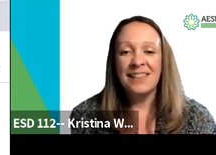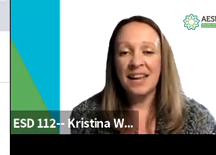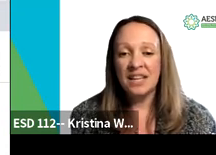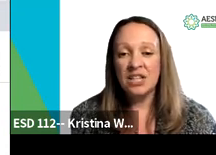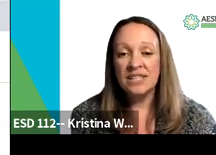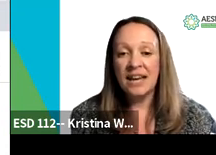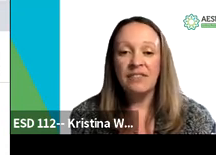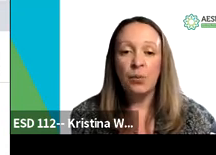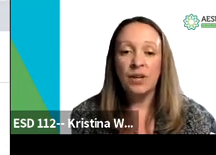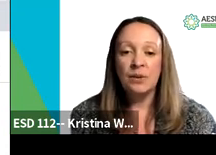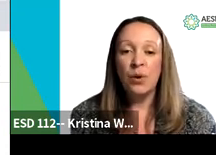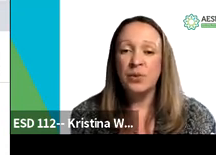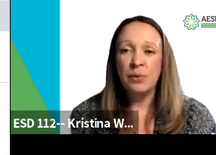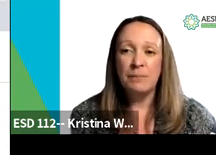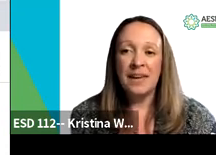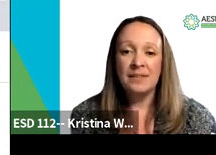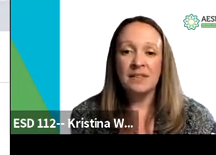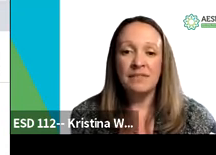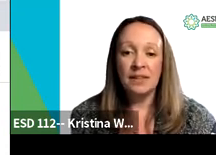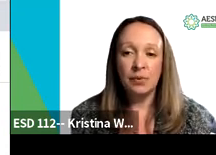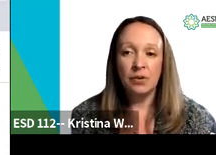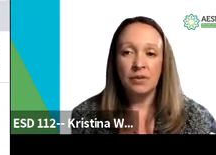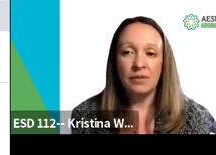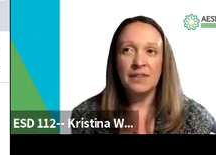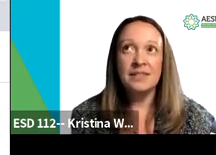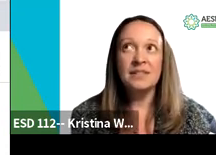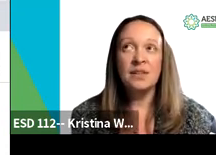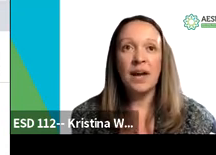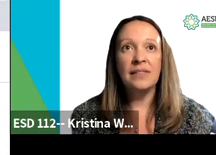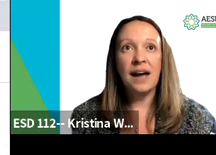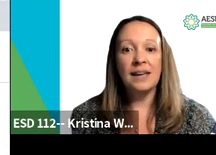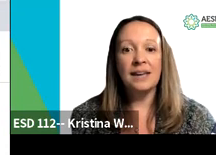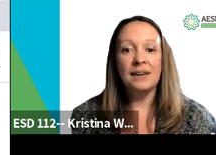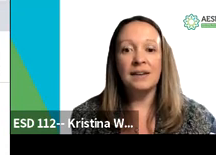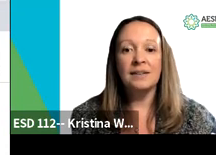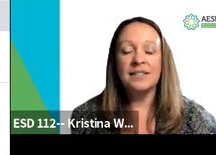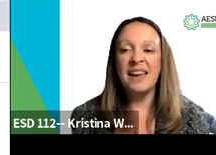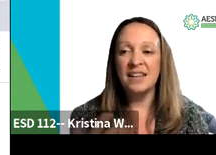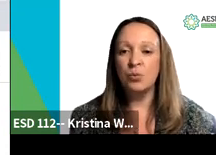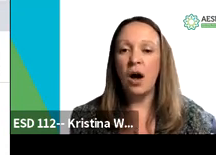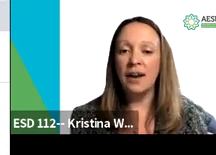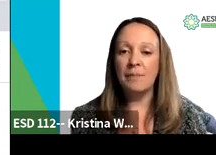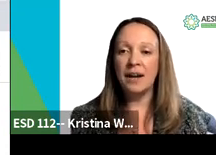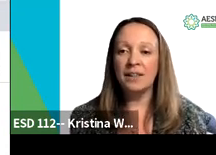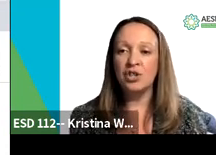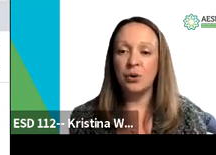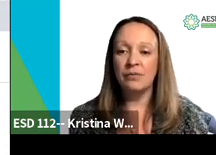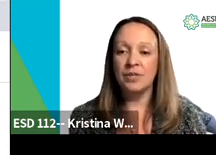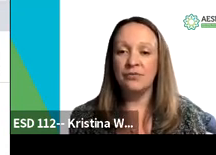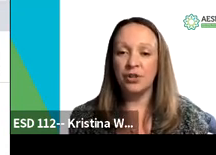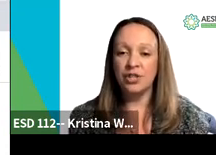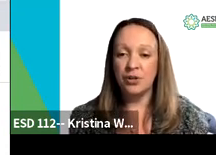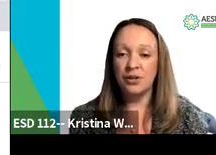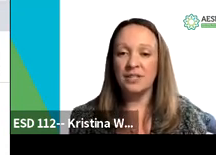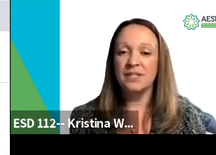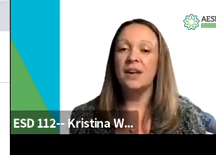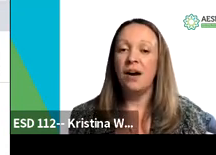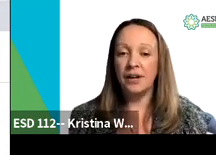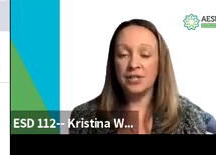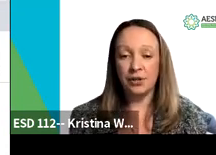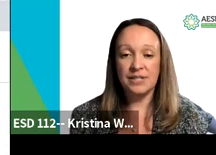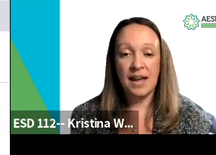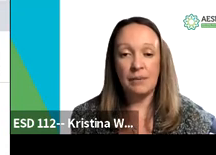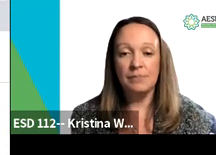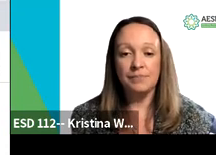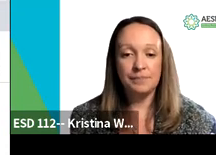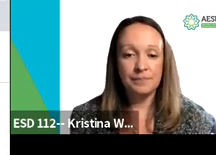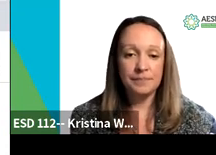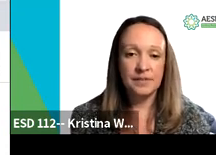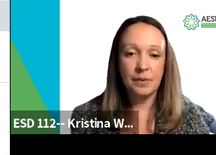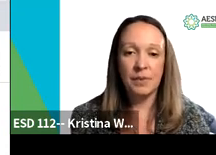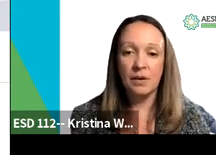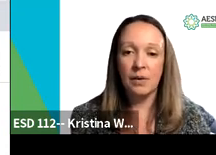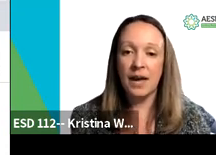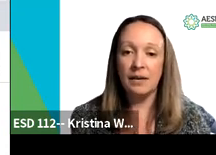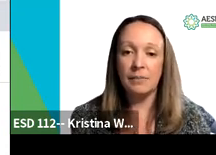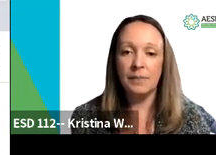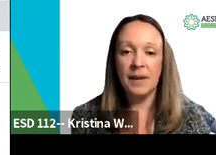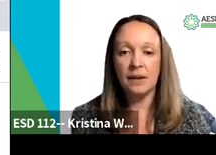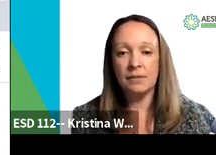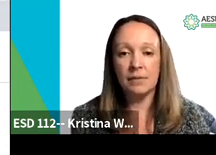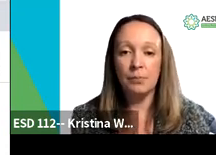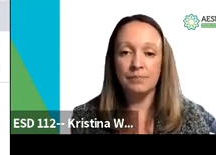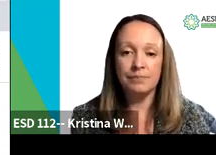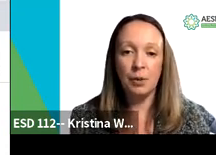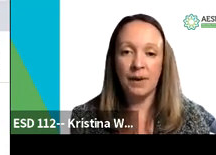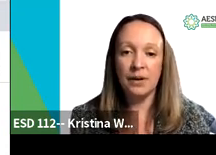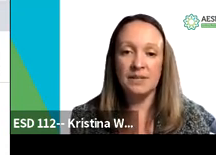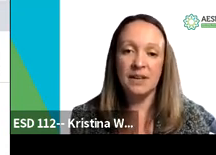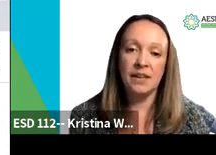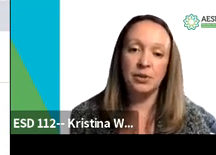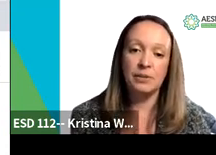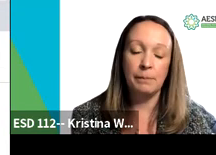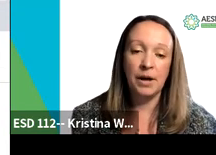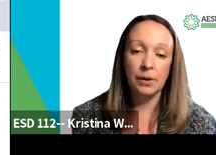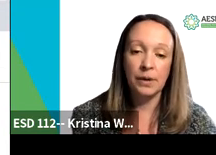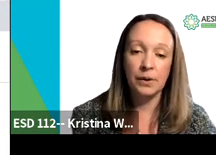ESD 112-- Kristina Wambold: Then I can decide if I want, when do I want to make this available. This is the way that I can set it to automatically show up to four students on a certain time. So I'm going to go ahead and pick up. Nope. I want it to be available tomorrow.